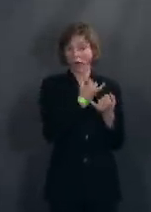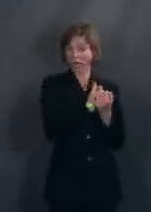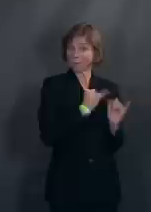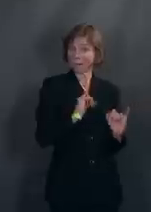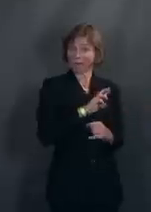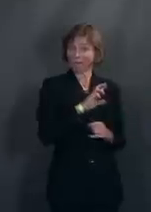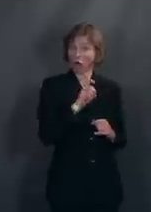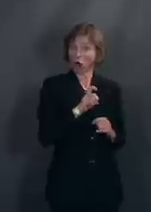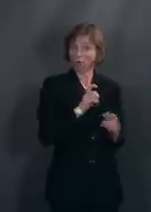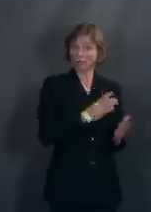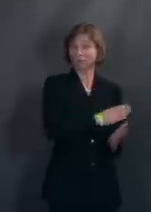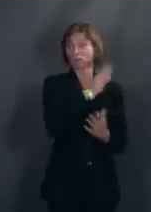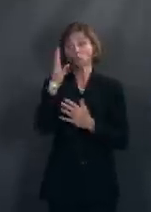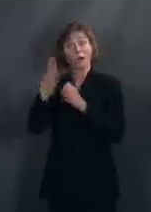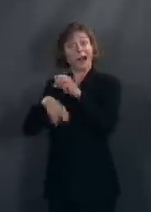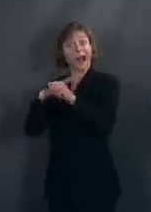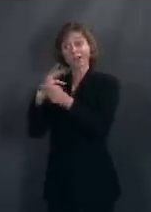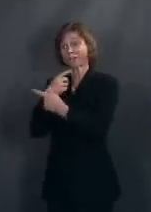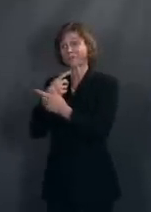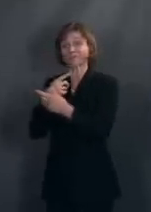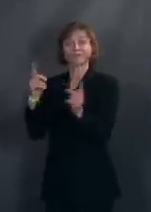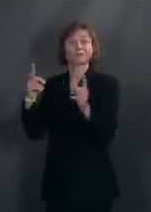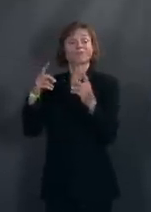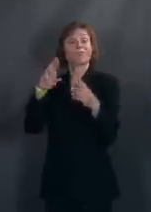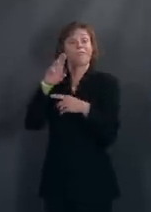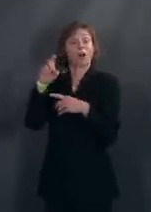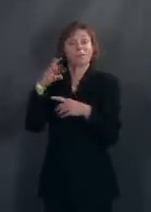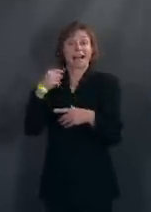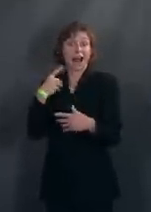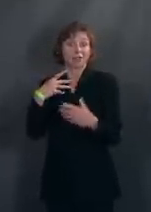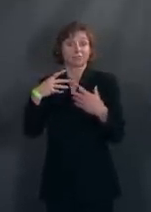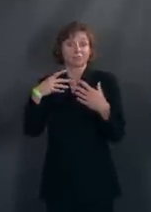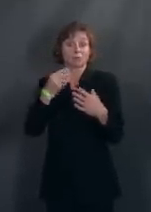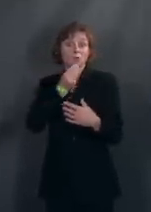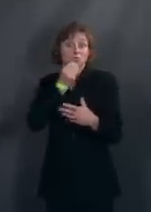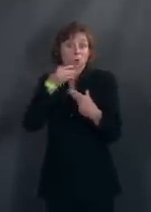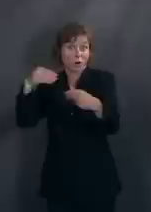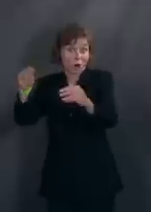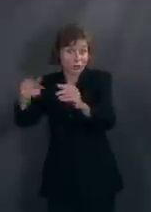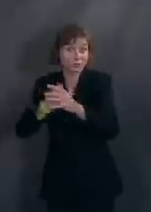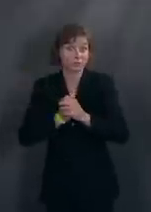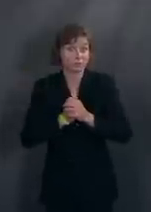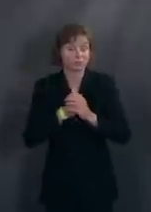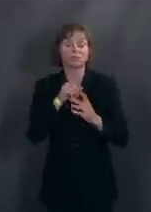to national pharmacies and supermarkets. This is a critical step to provide the public with convenient,